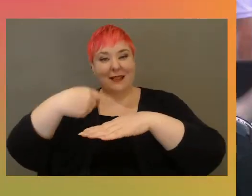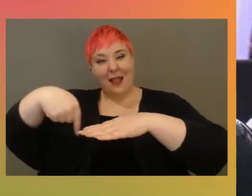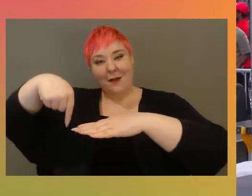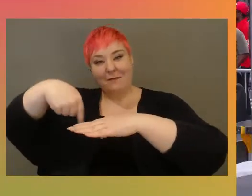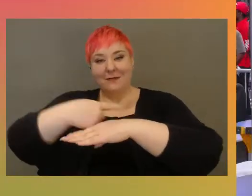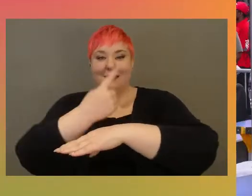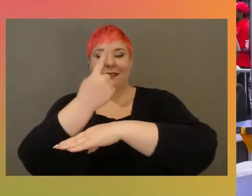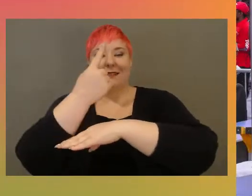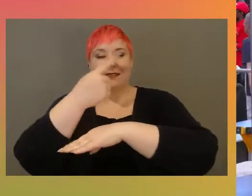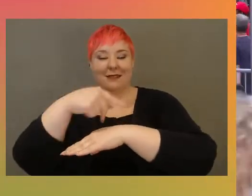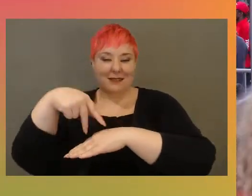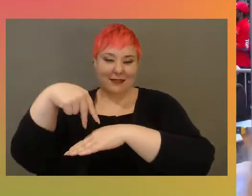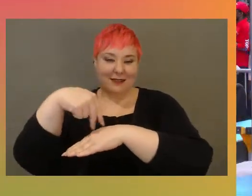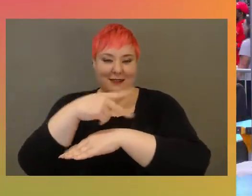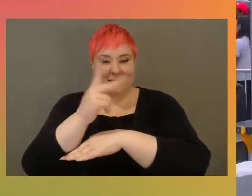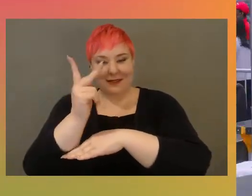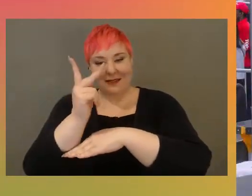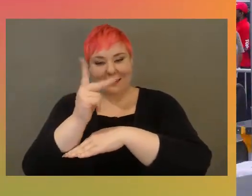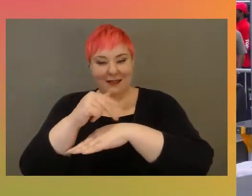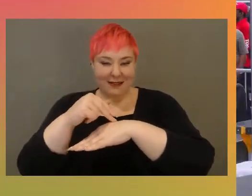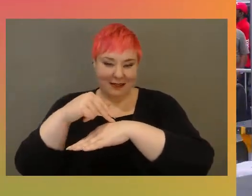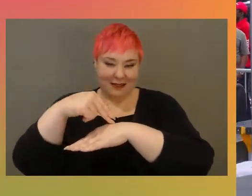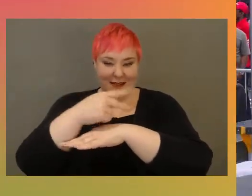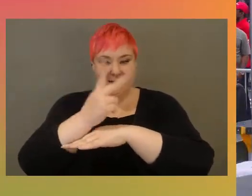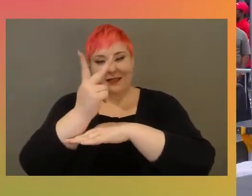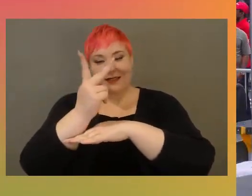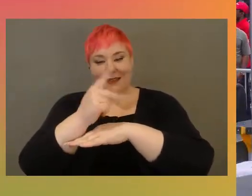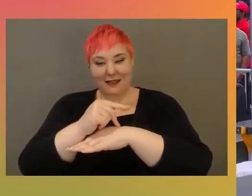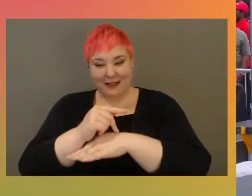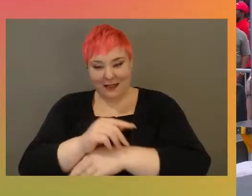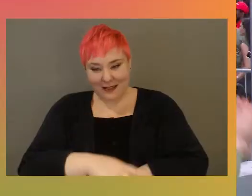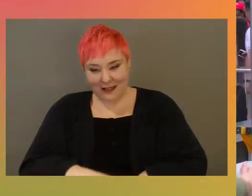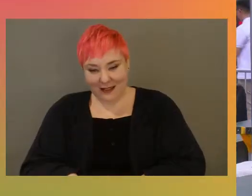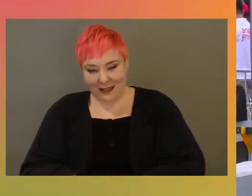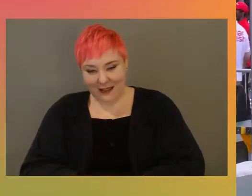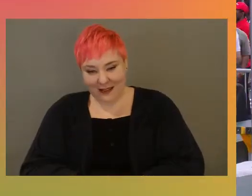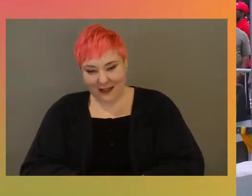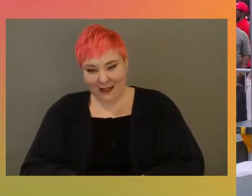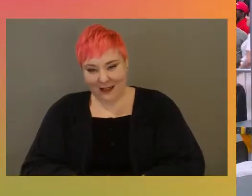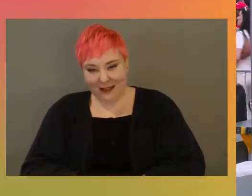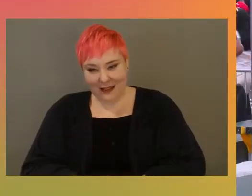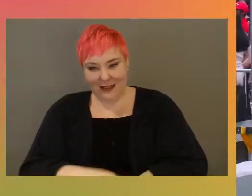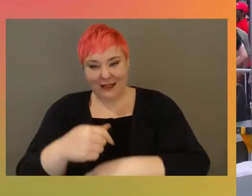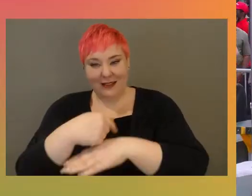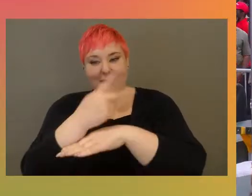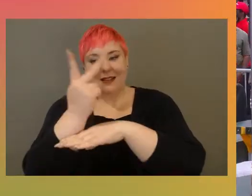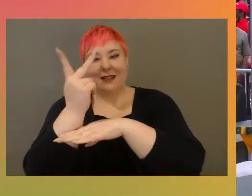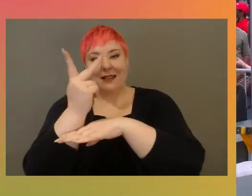AND SWINGS AND TAPS AND SWINGS,